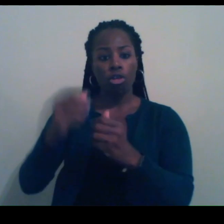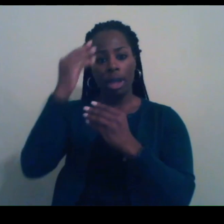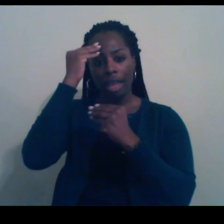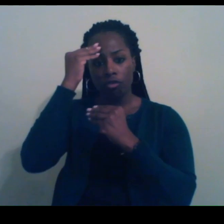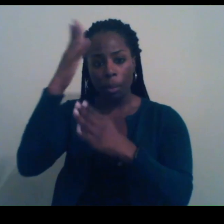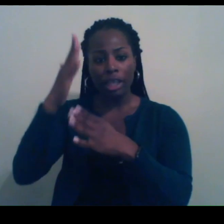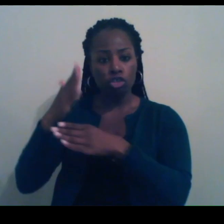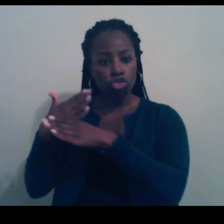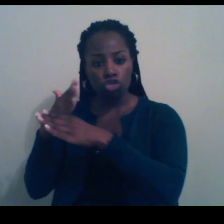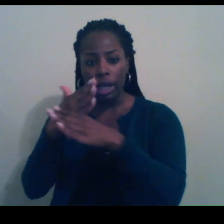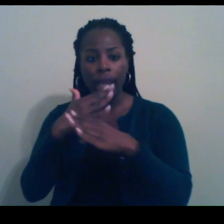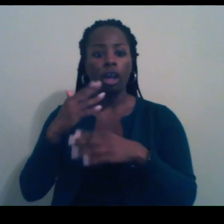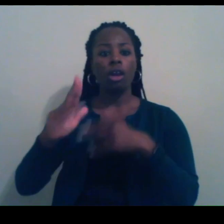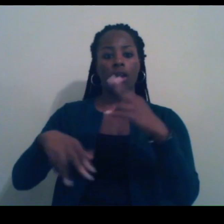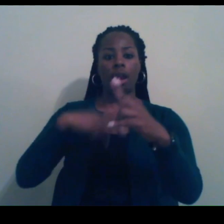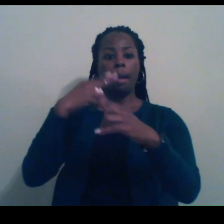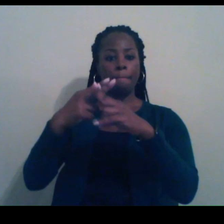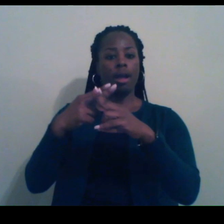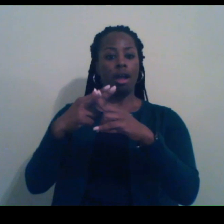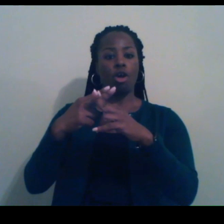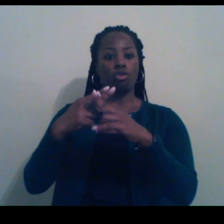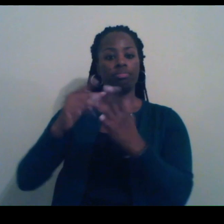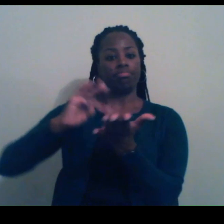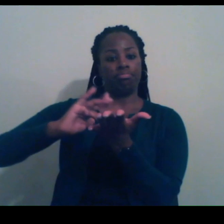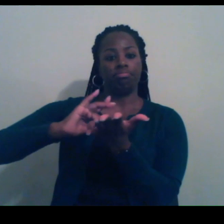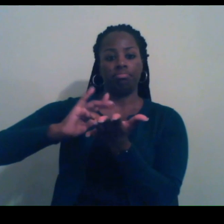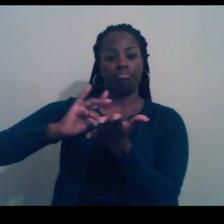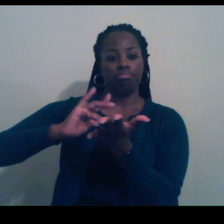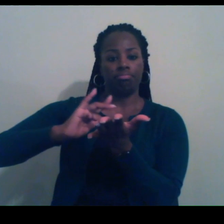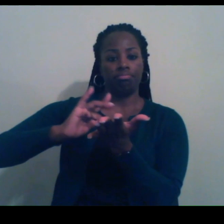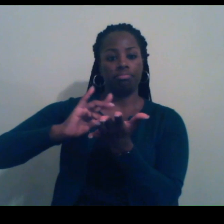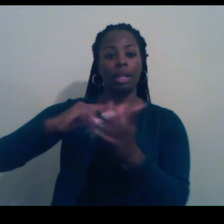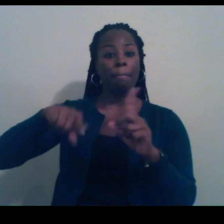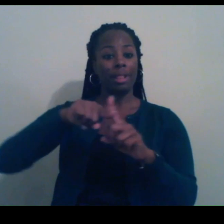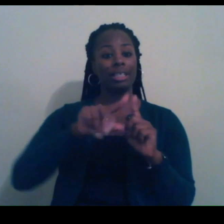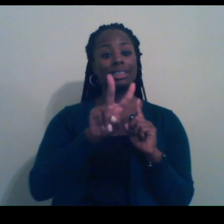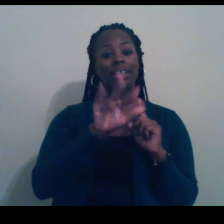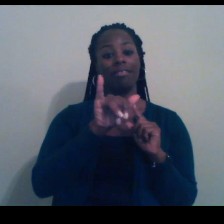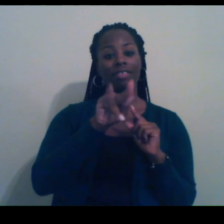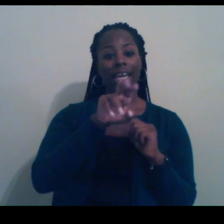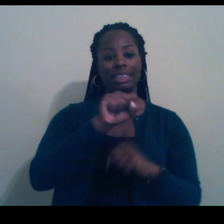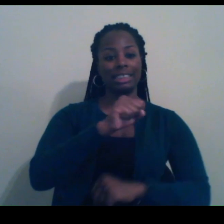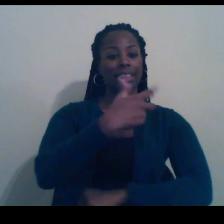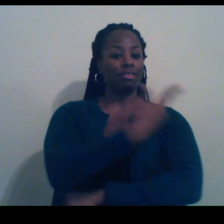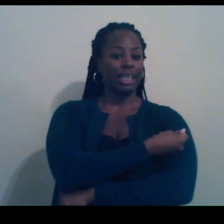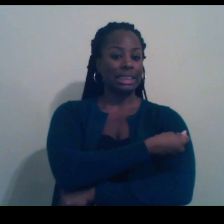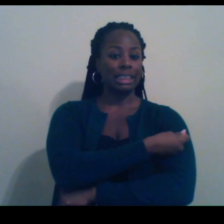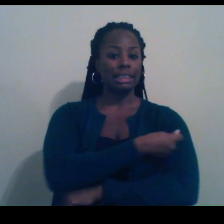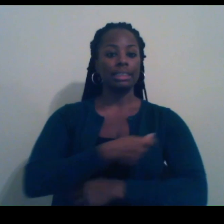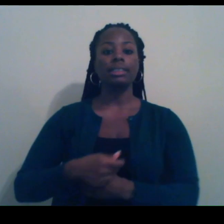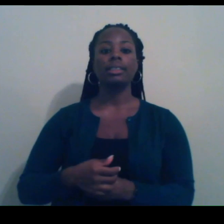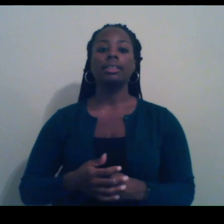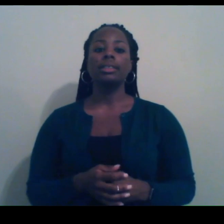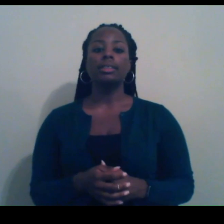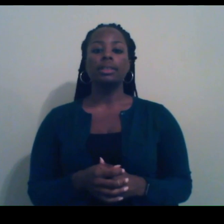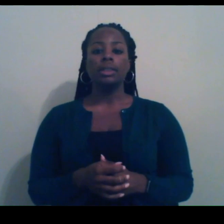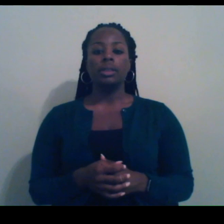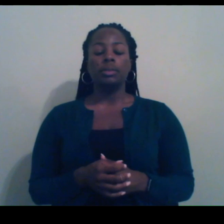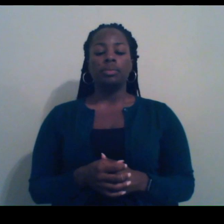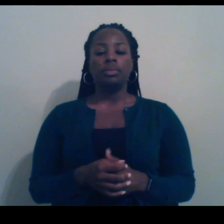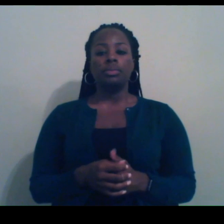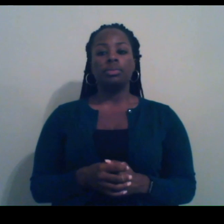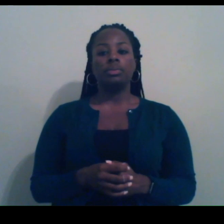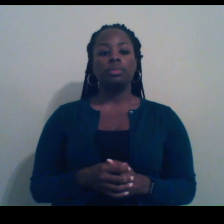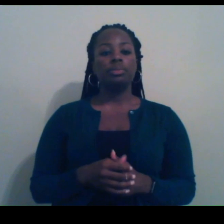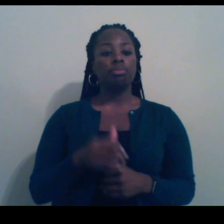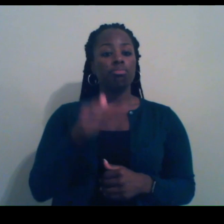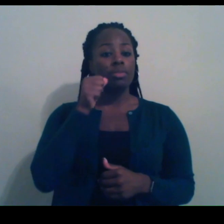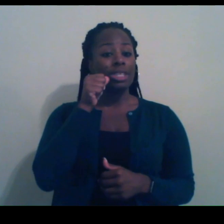therapeutics and vaccines a quick update yesterday we were fully implementing the